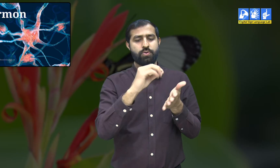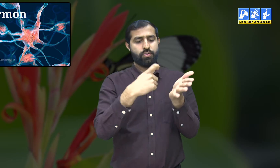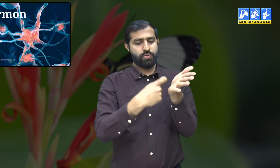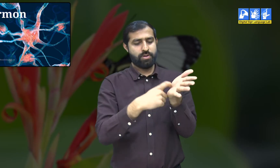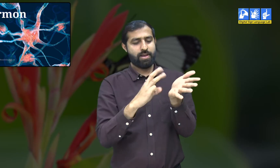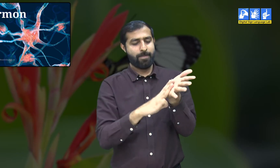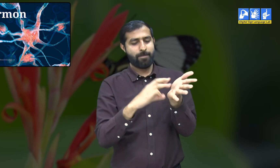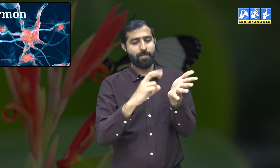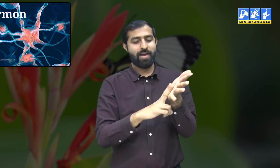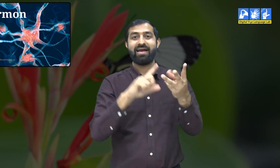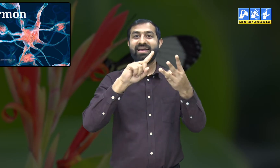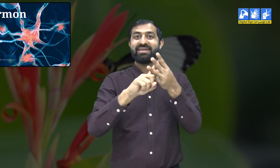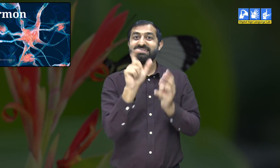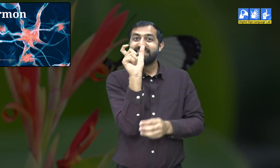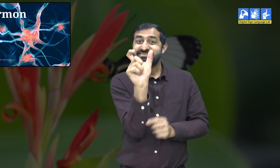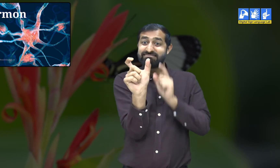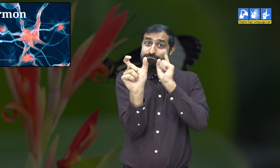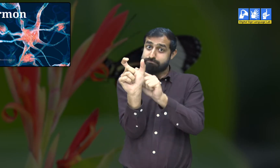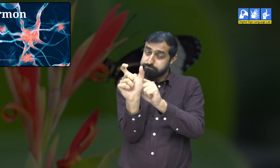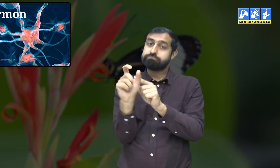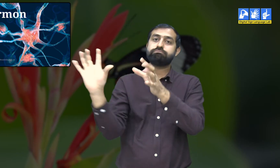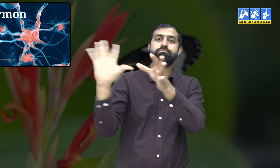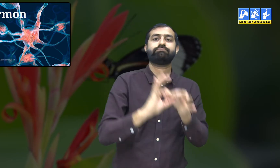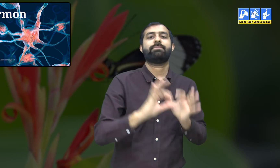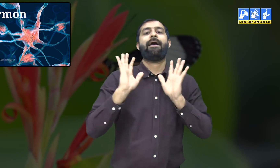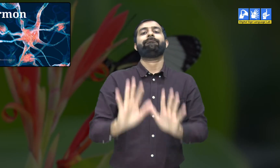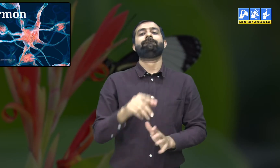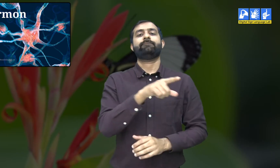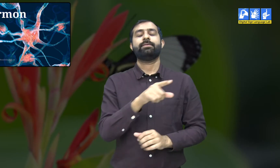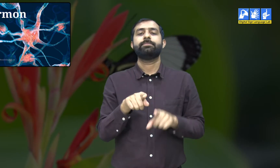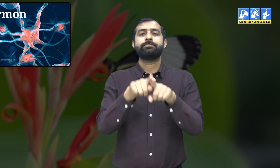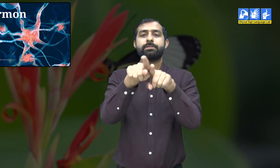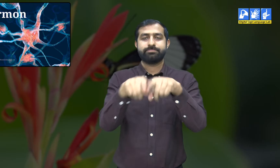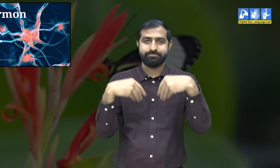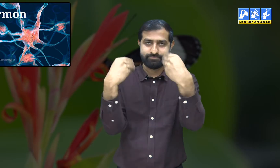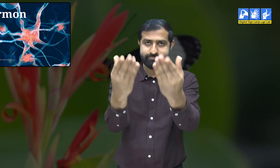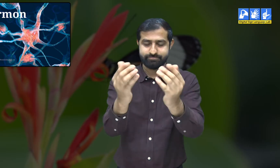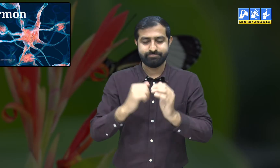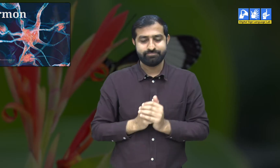for releasing a hormone that was necessary for its growth. Let me give you an example.